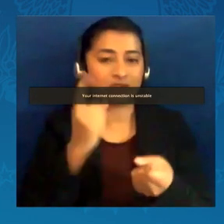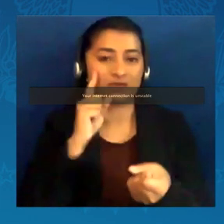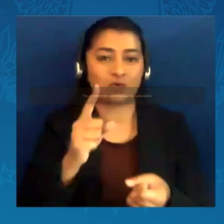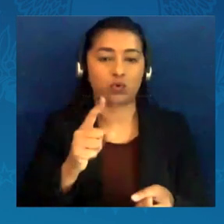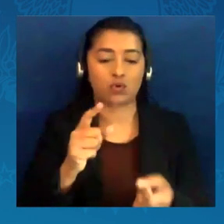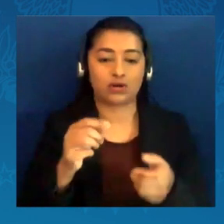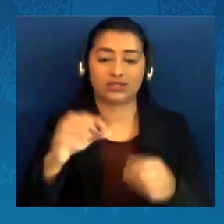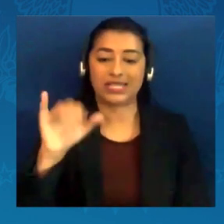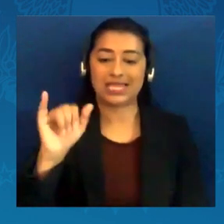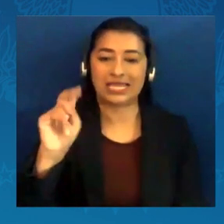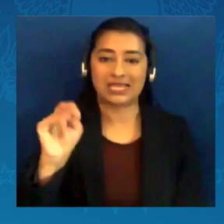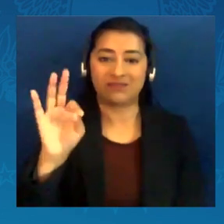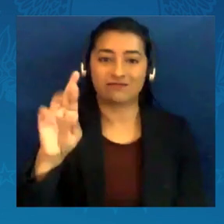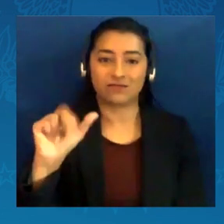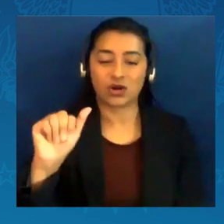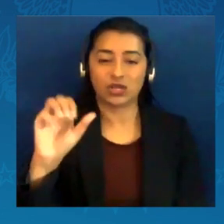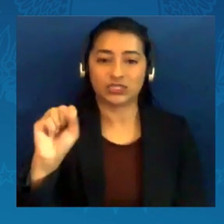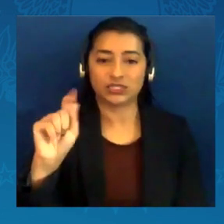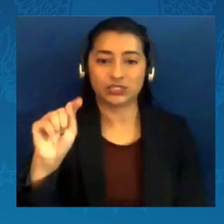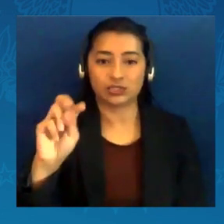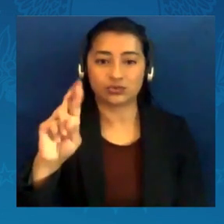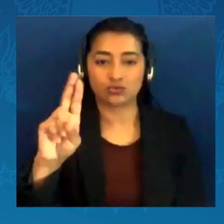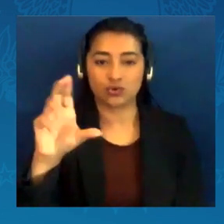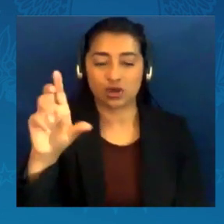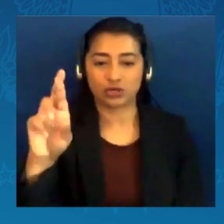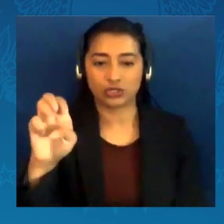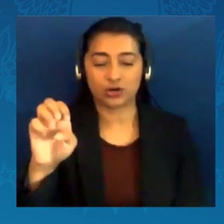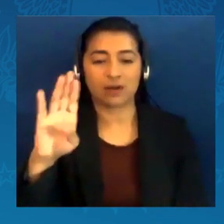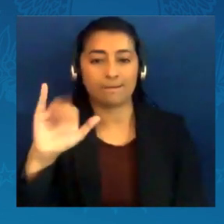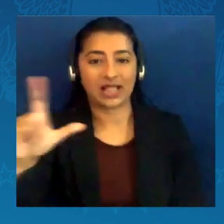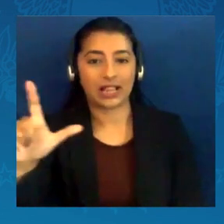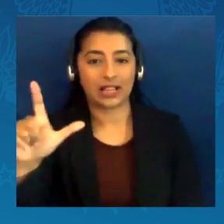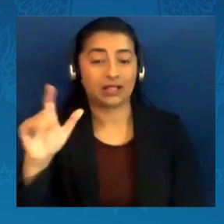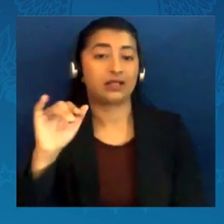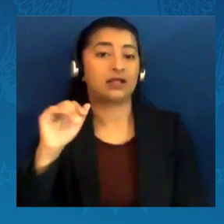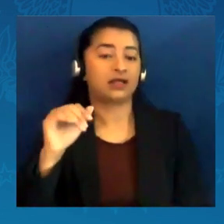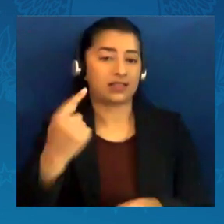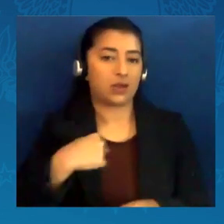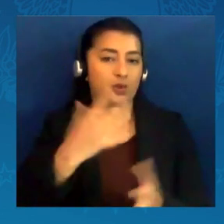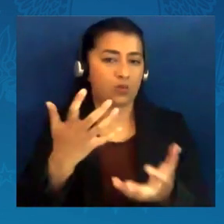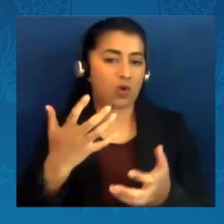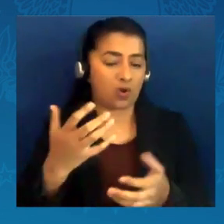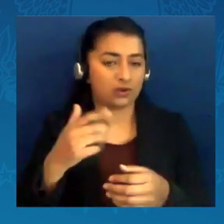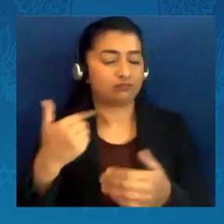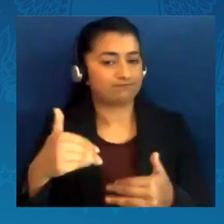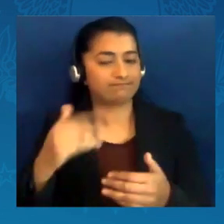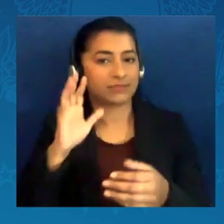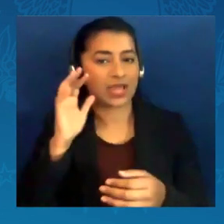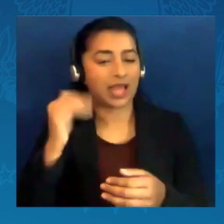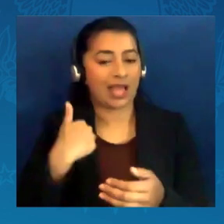And that includes a significant contribution that we intend to make to our HBCUs around infrastructure,